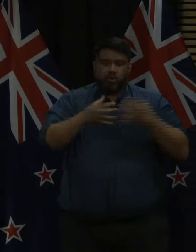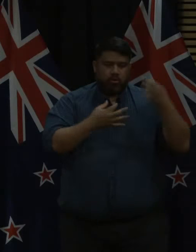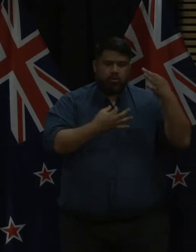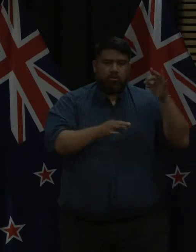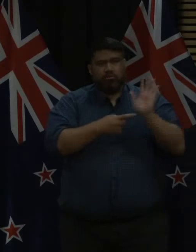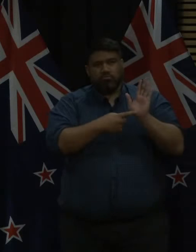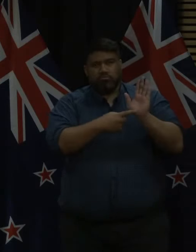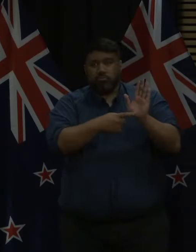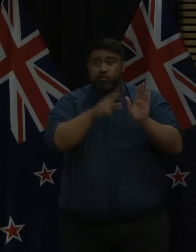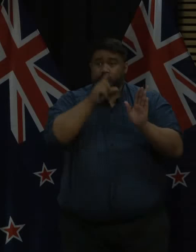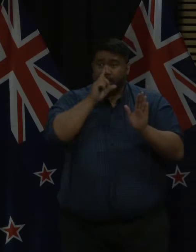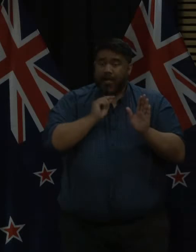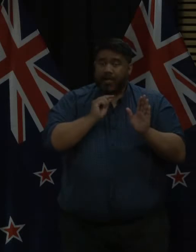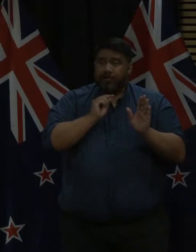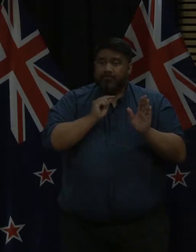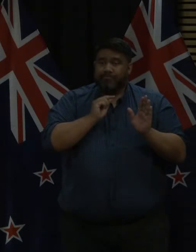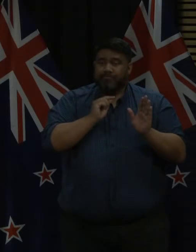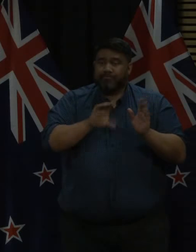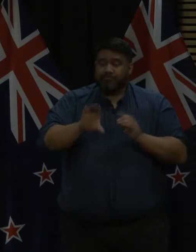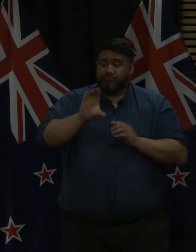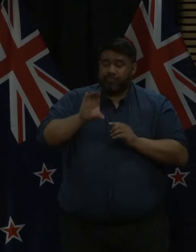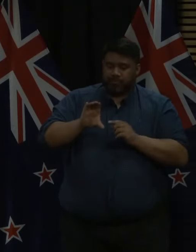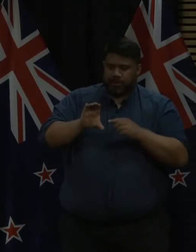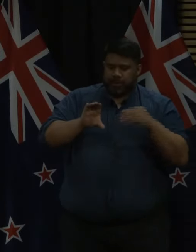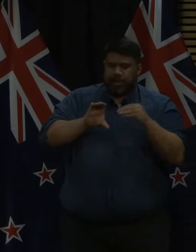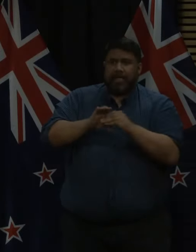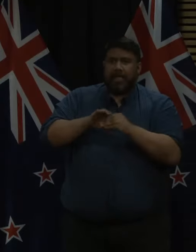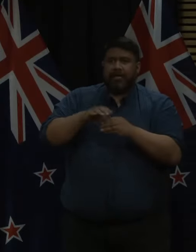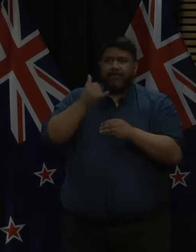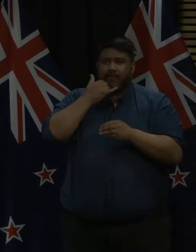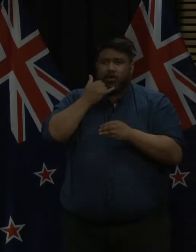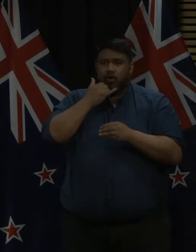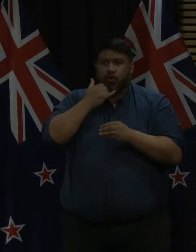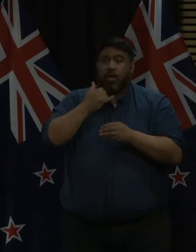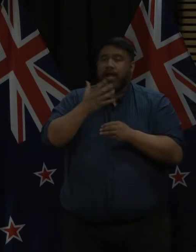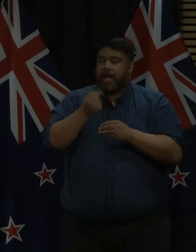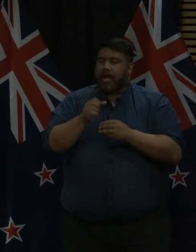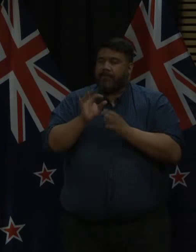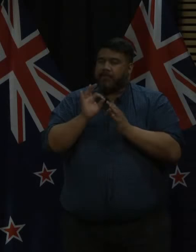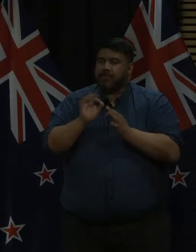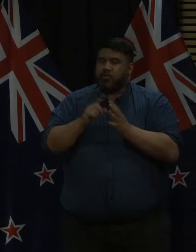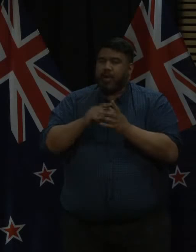download the certificate as was mentioned before, print it or